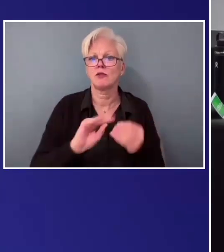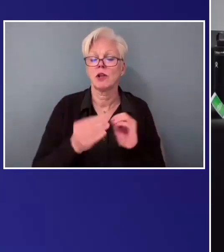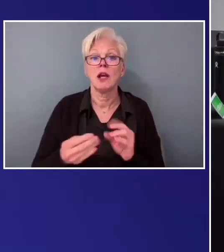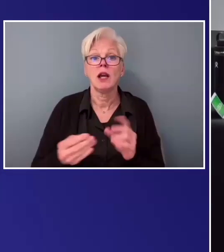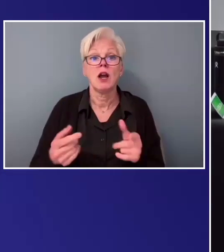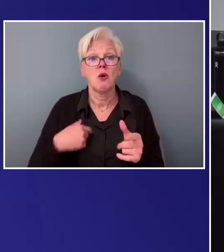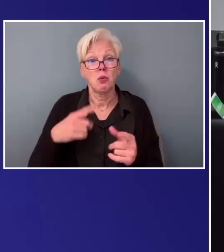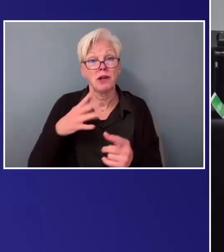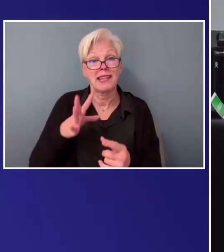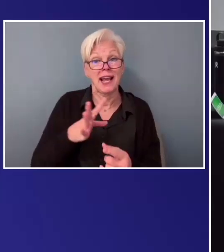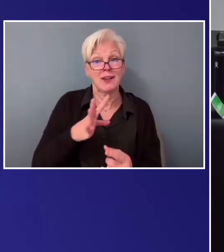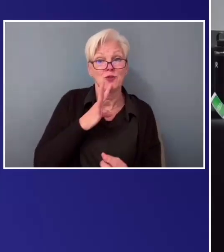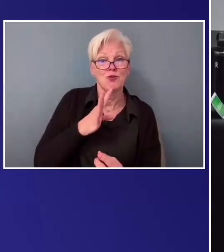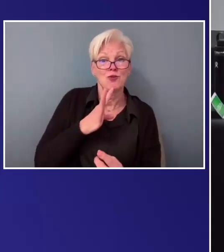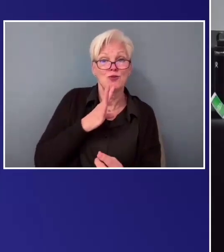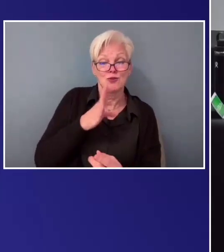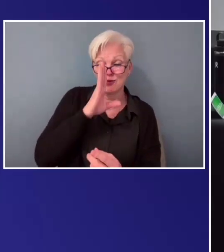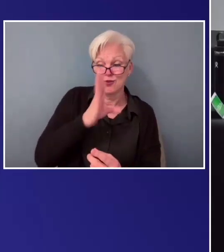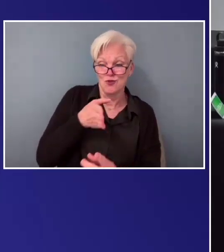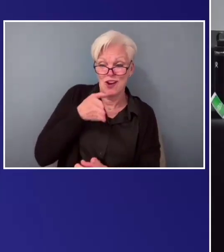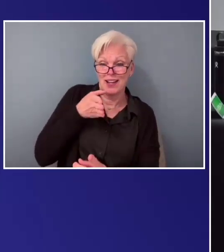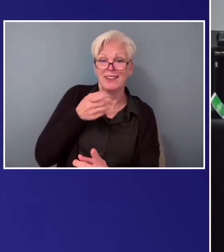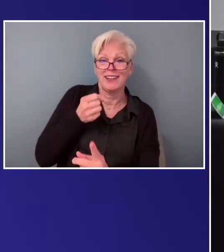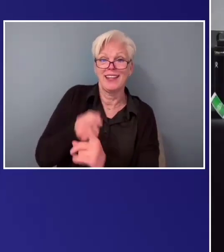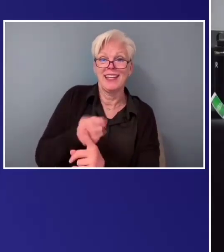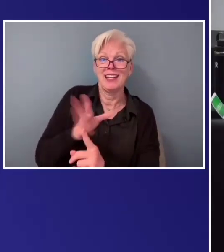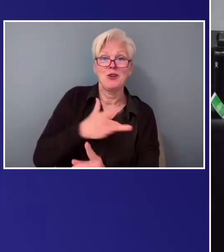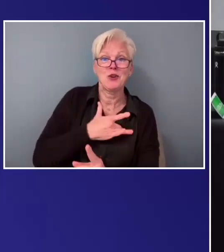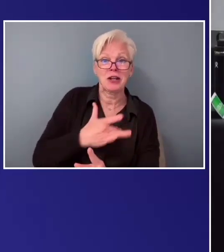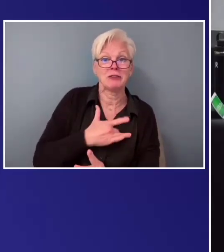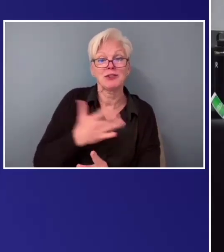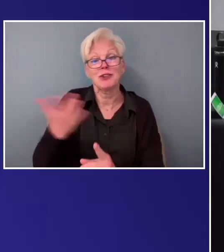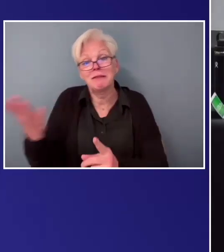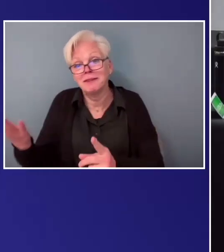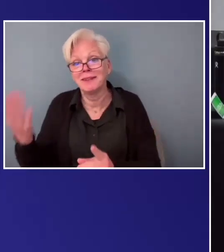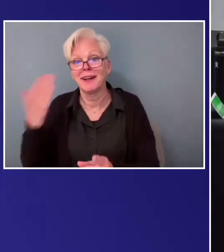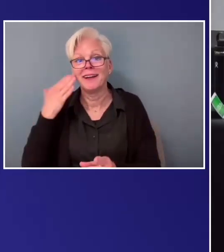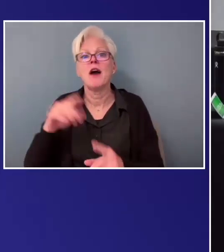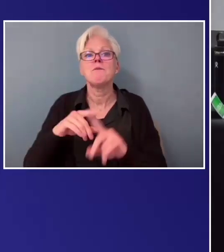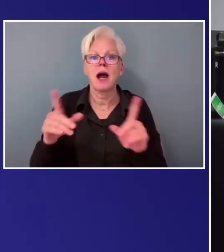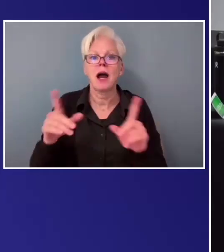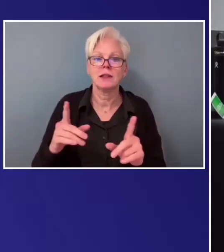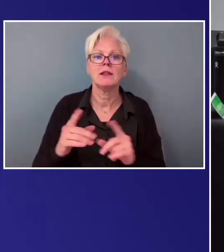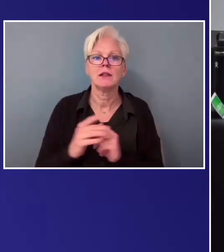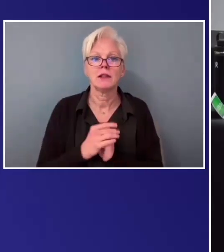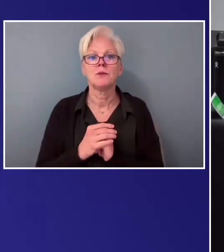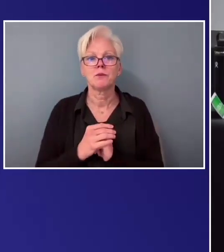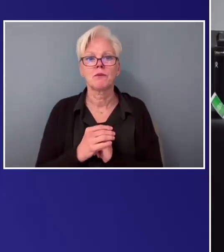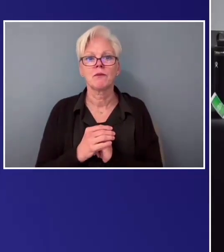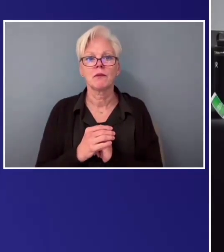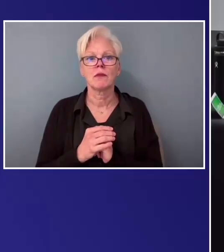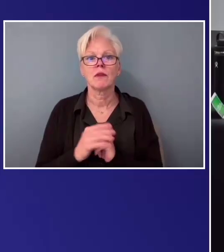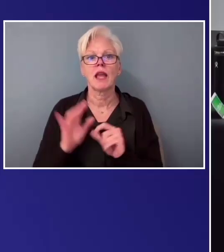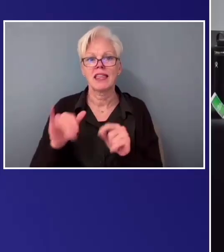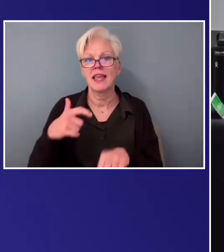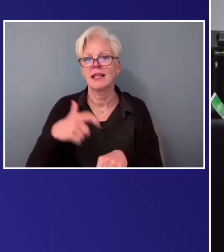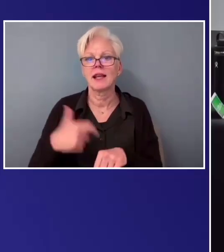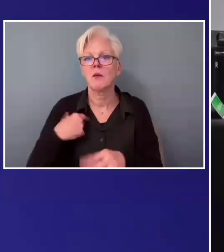directly to your, your concern or this particular point. However, at that point, we can talk about if there's